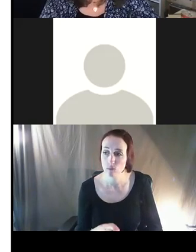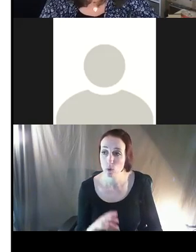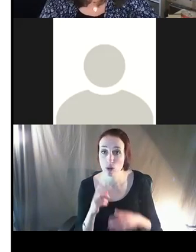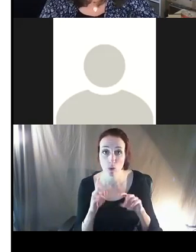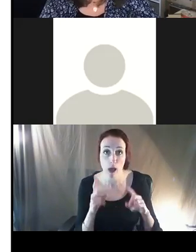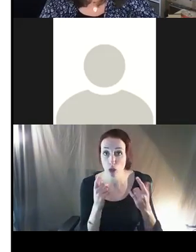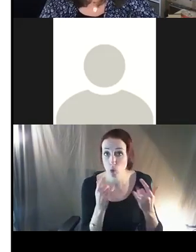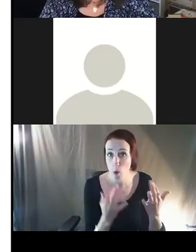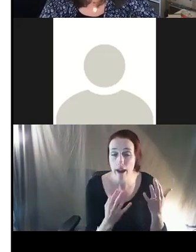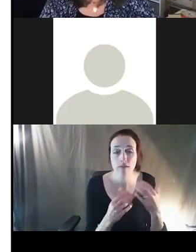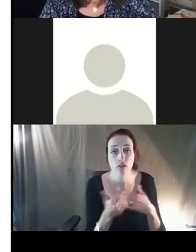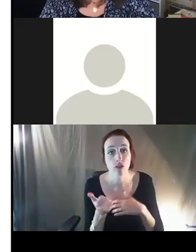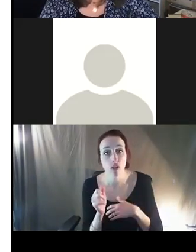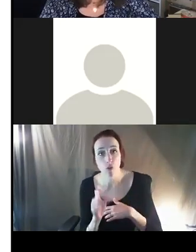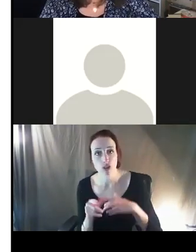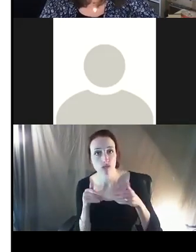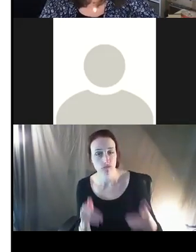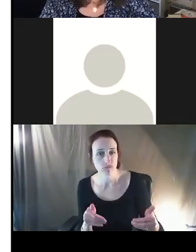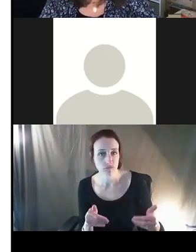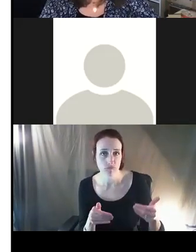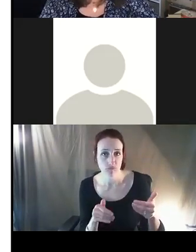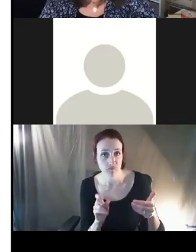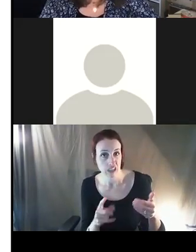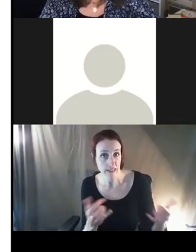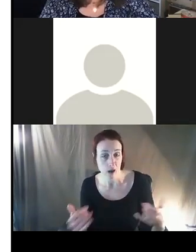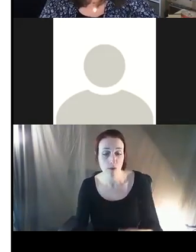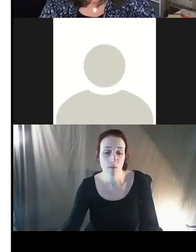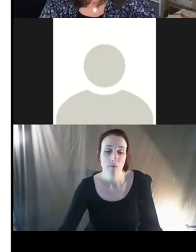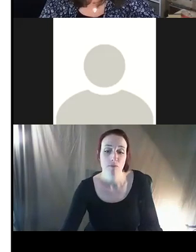want to pop in the chat while I am scrolling to find that, it would be great.